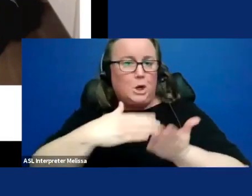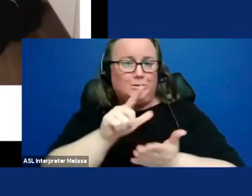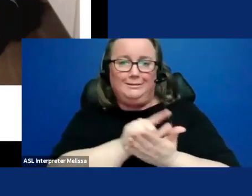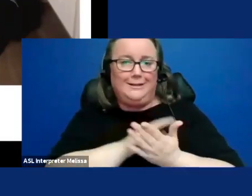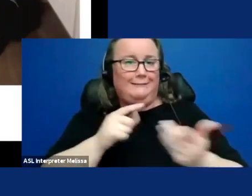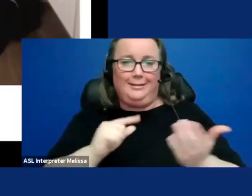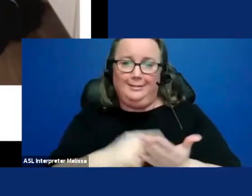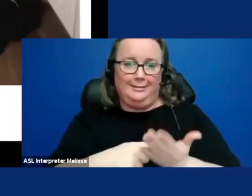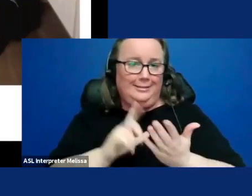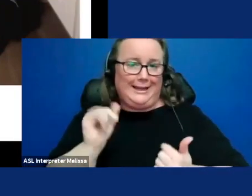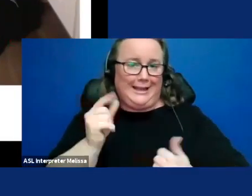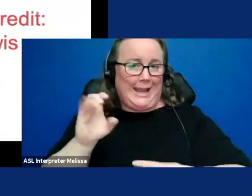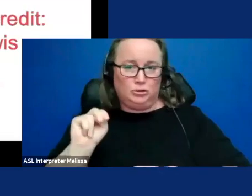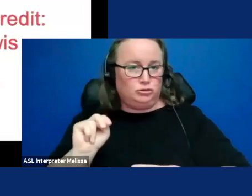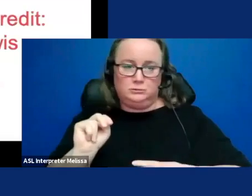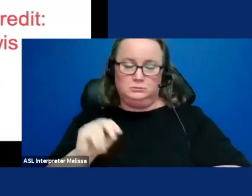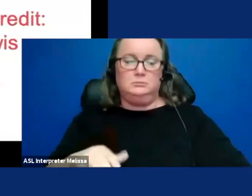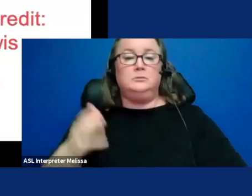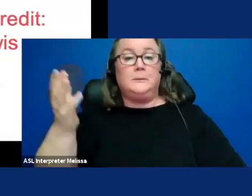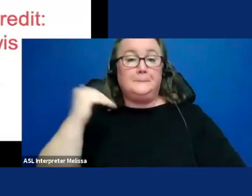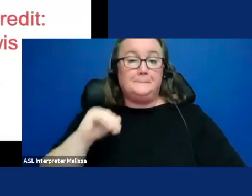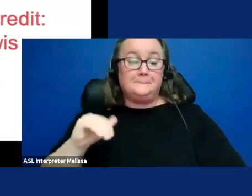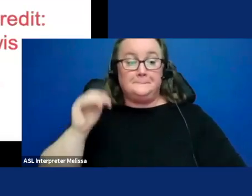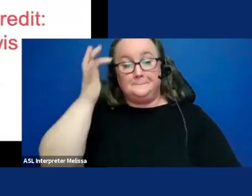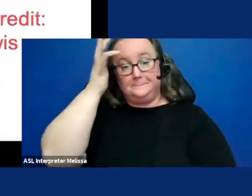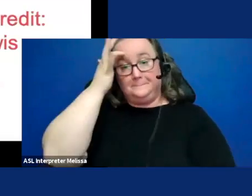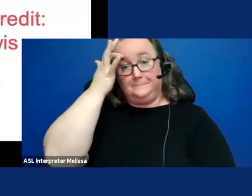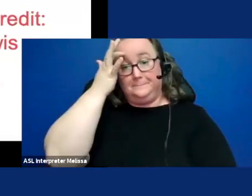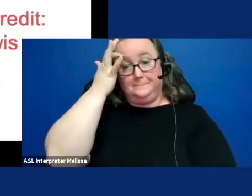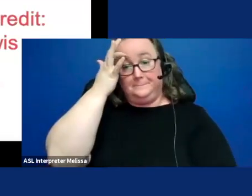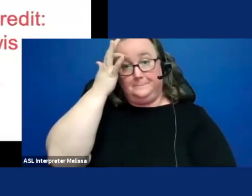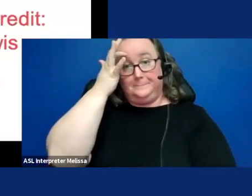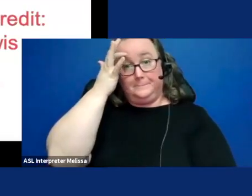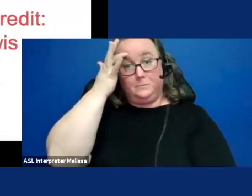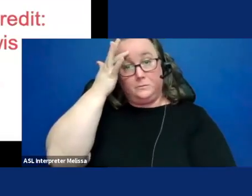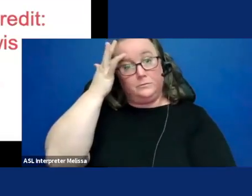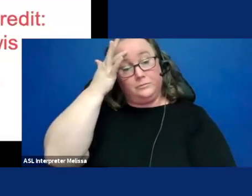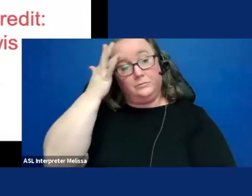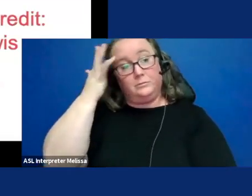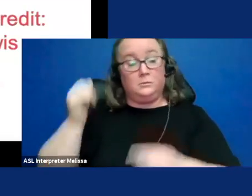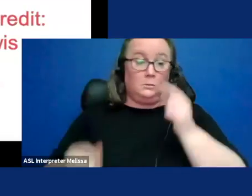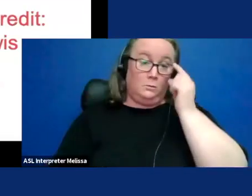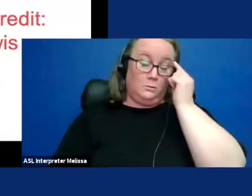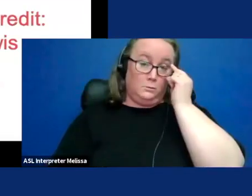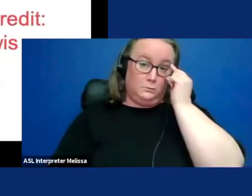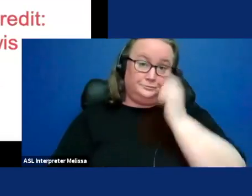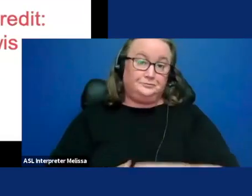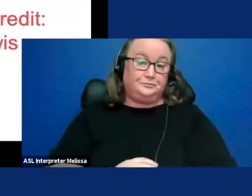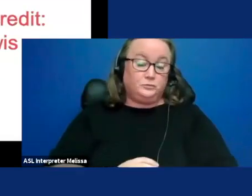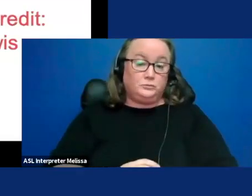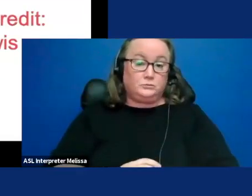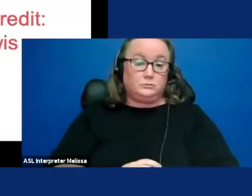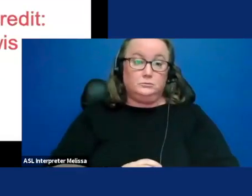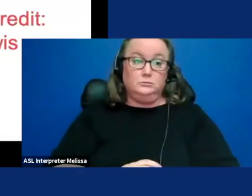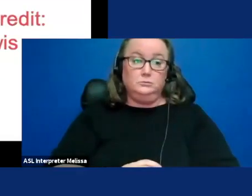Next slide. So, some people